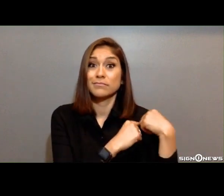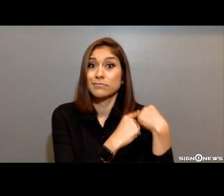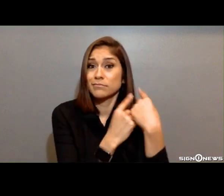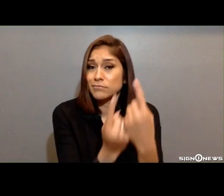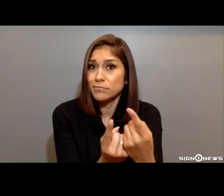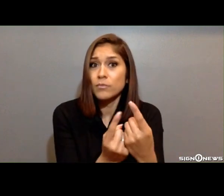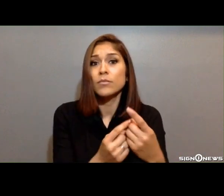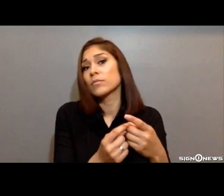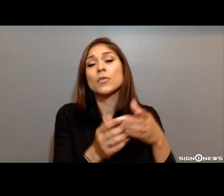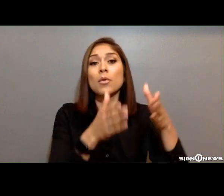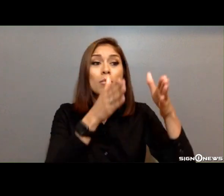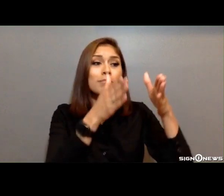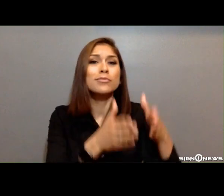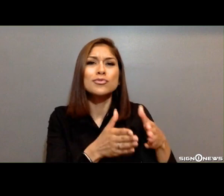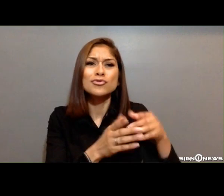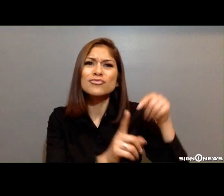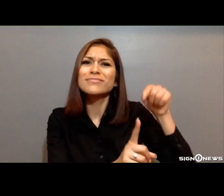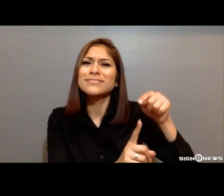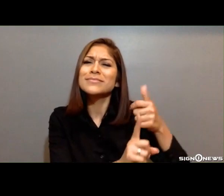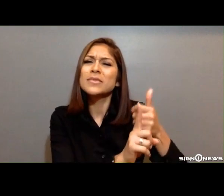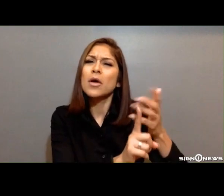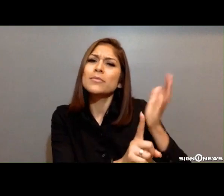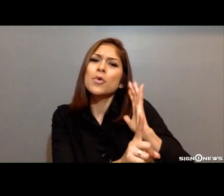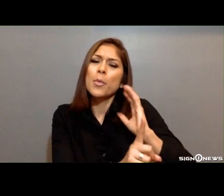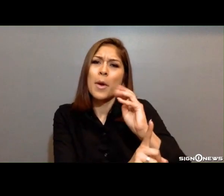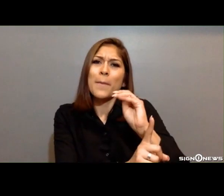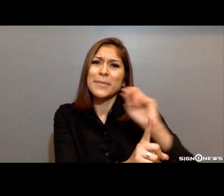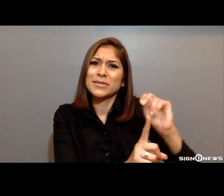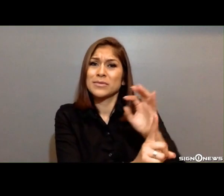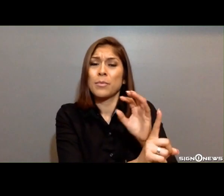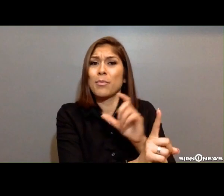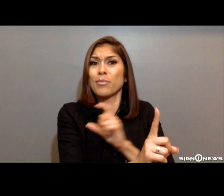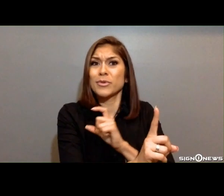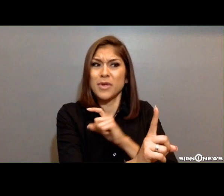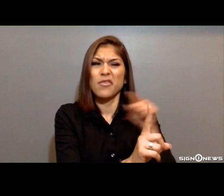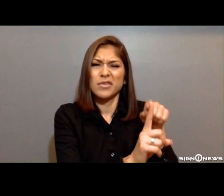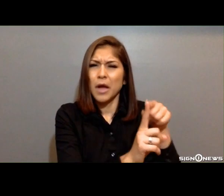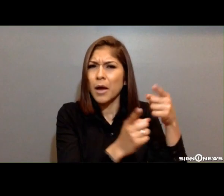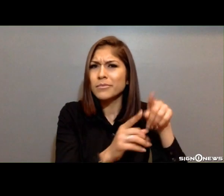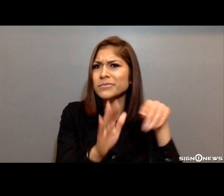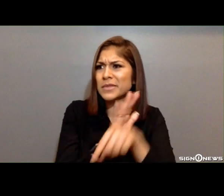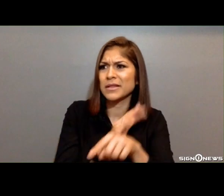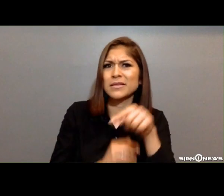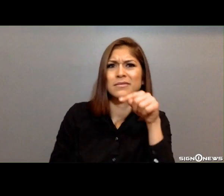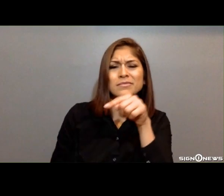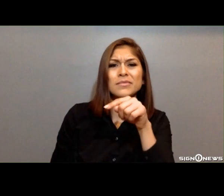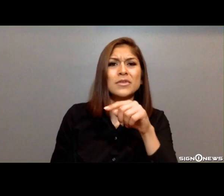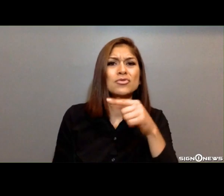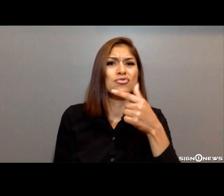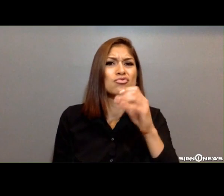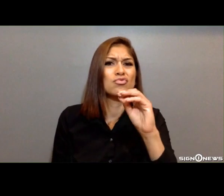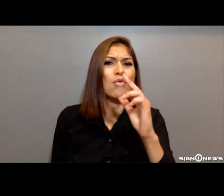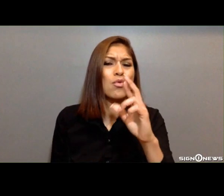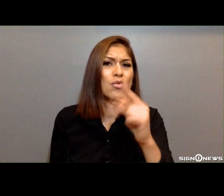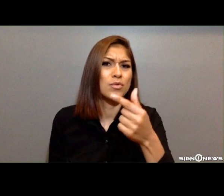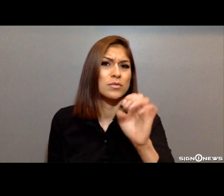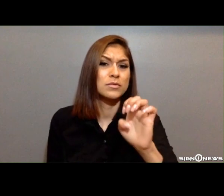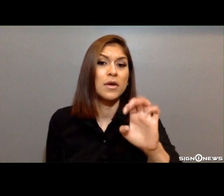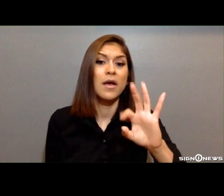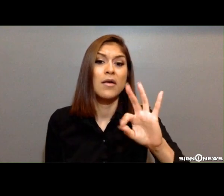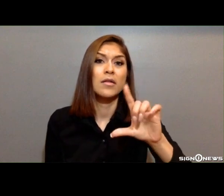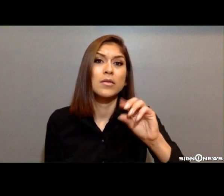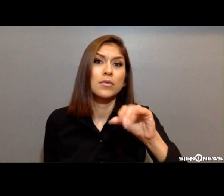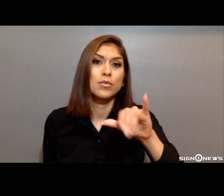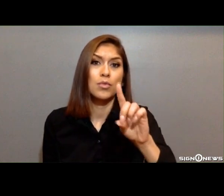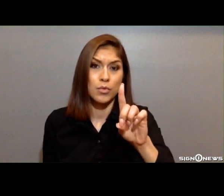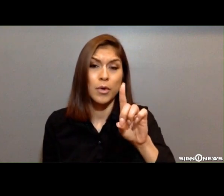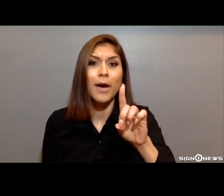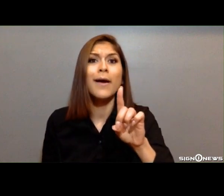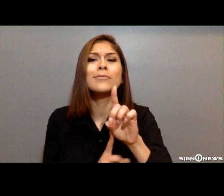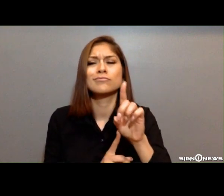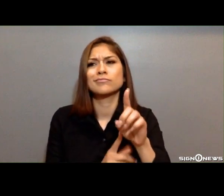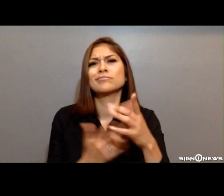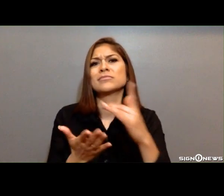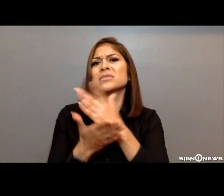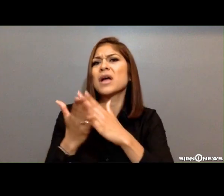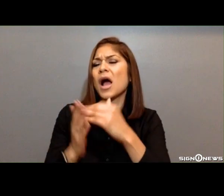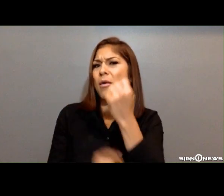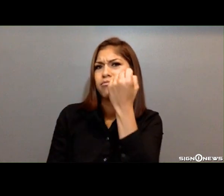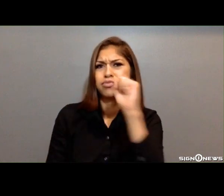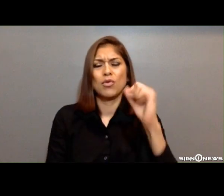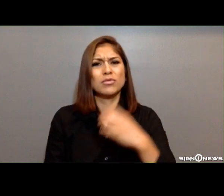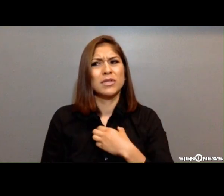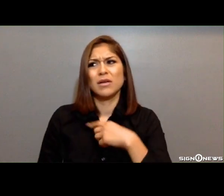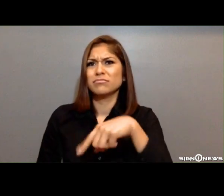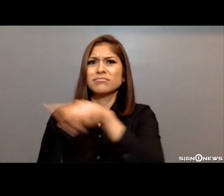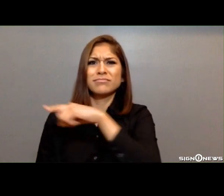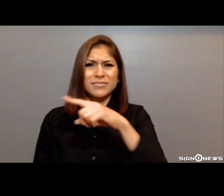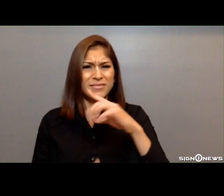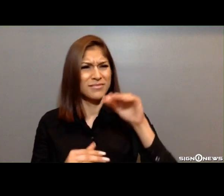Since George Floyd's killing while in custody of Minneapolis police, some protesters are